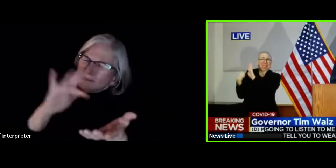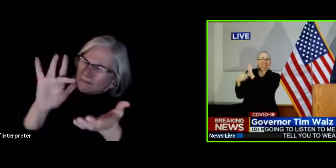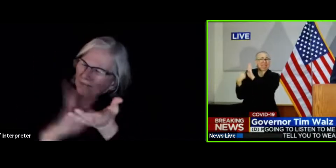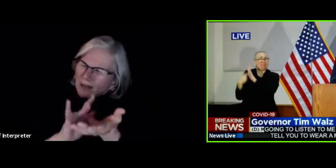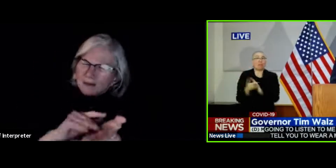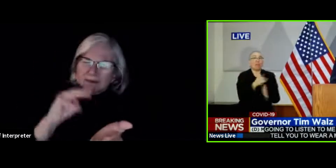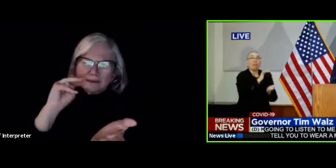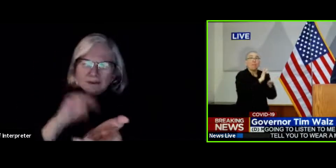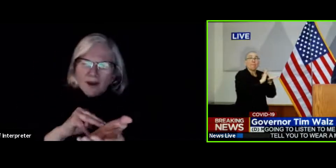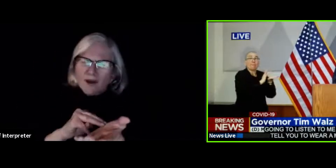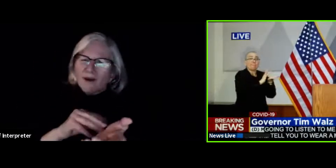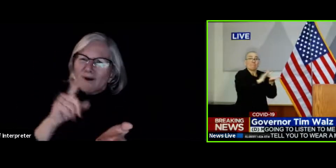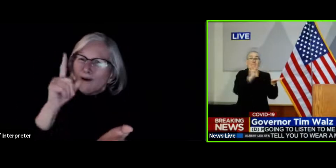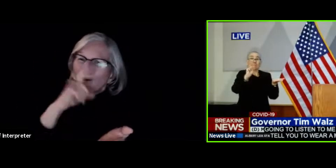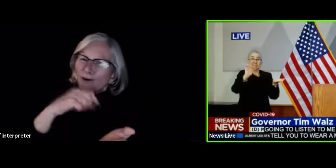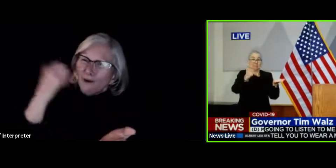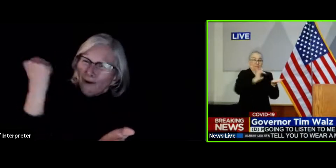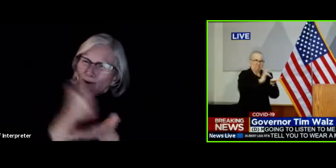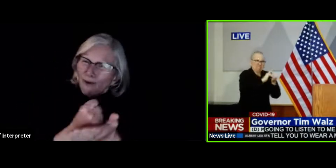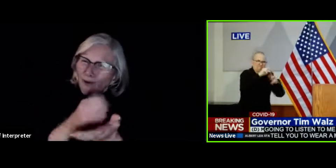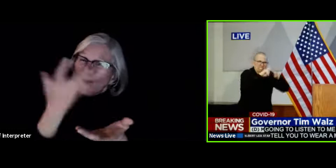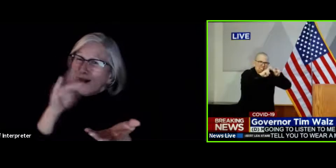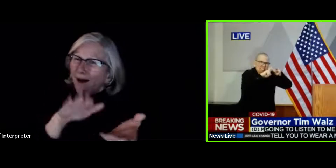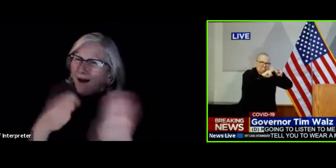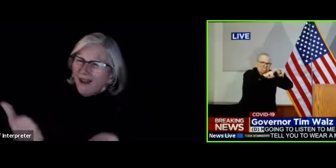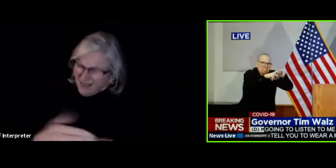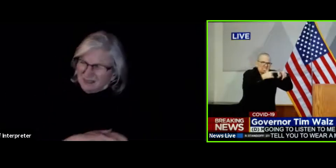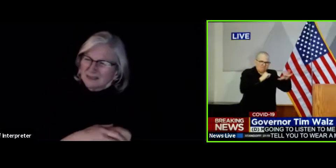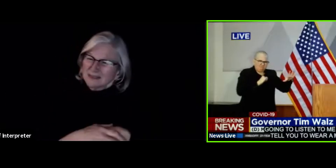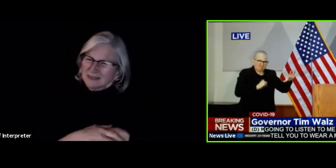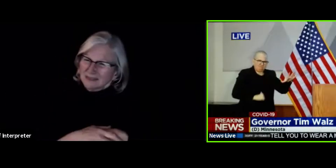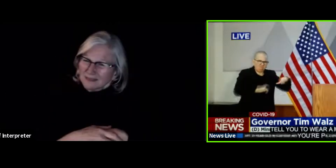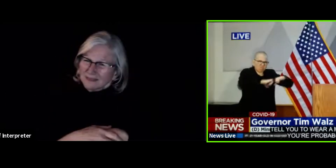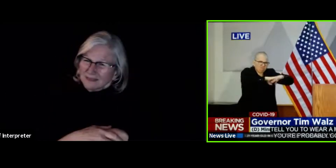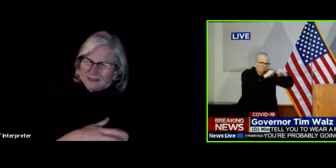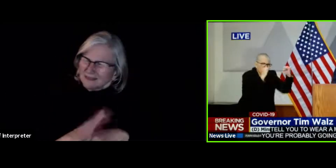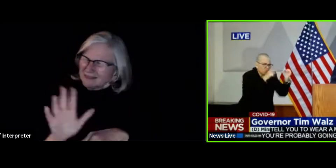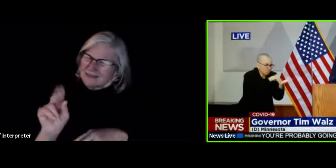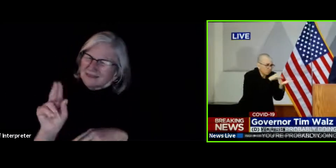WHY PEOPLE DIED, OR THE WHOLE THING WAS THAT STARTED WITH GOING AFTER GOVERNOR CUOMO,